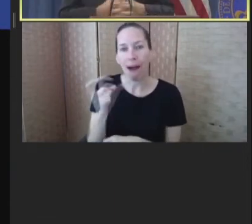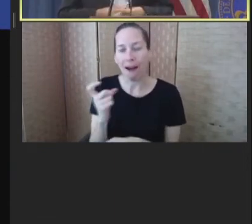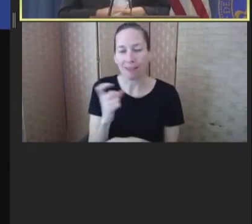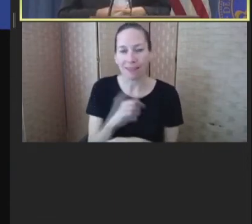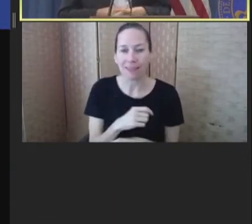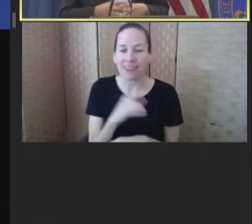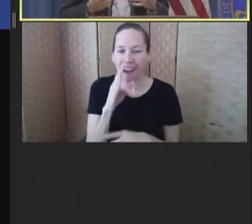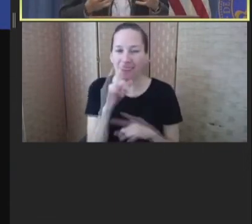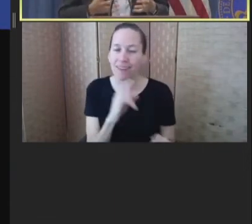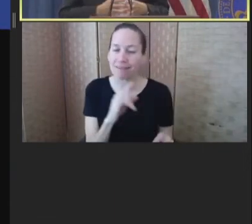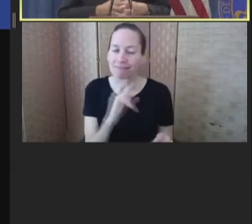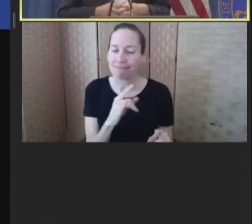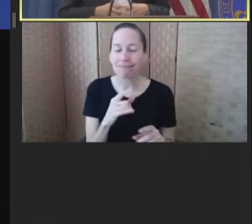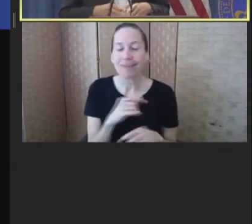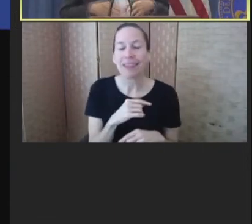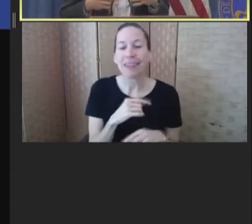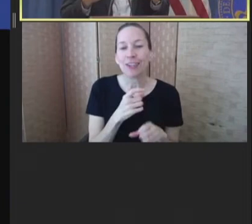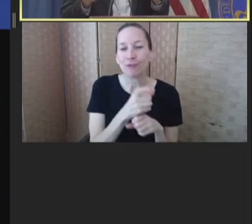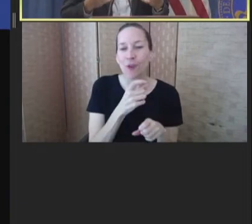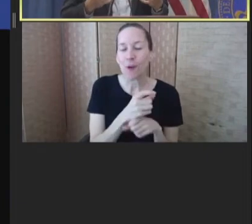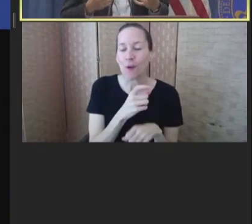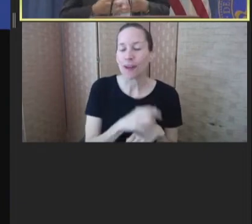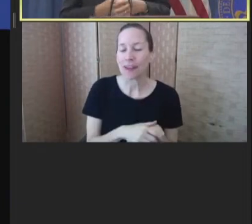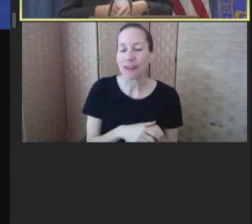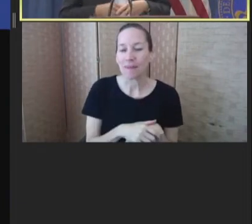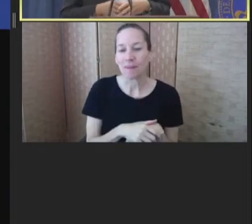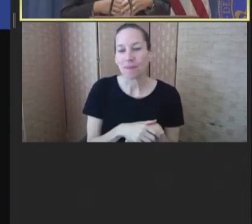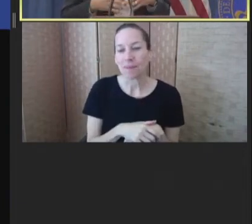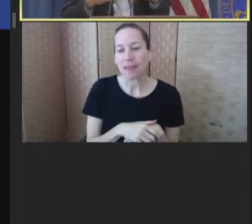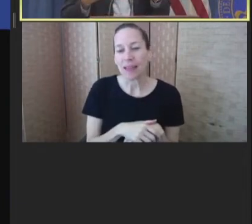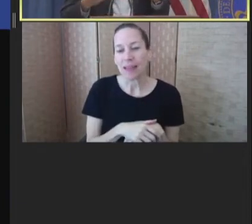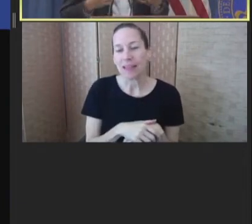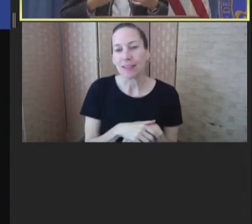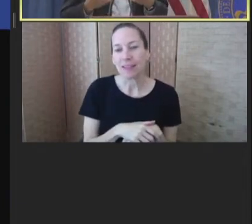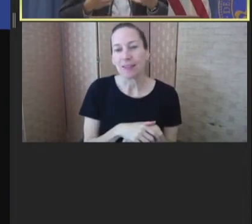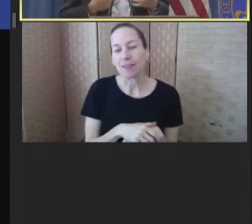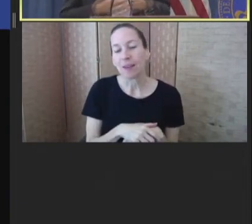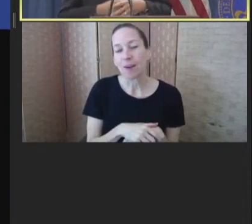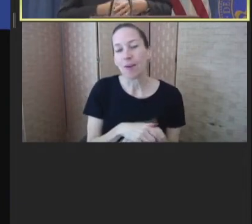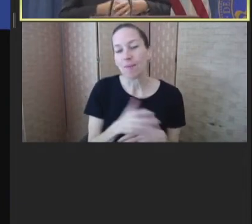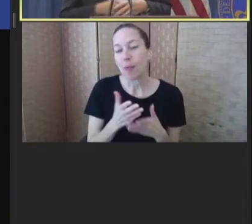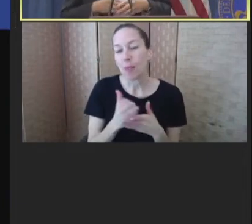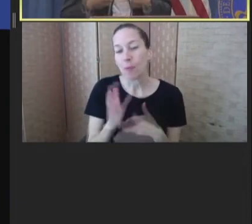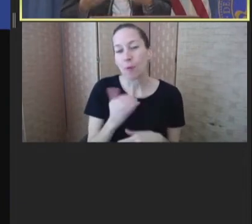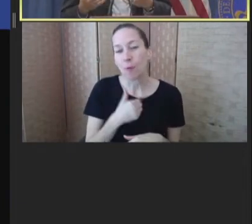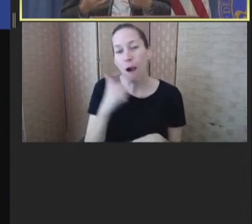dialogue. And through a combination of policy and dialogue and access,